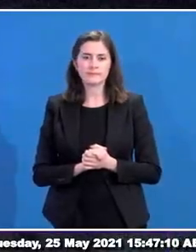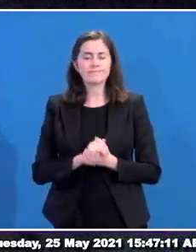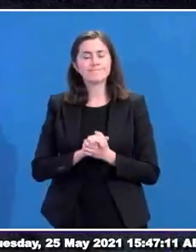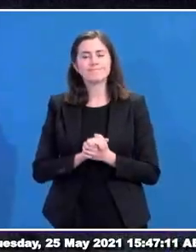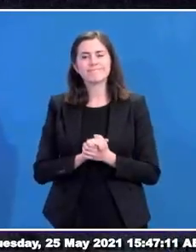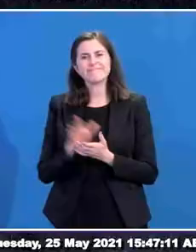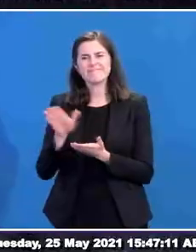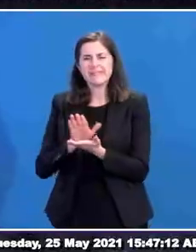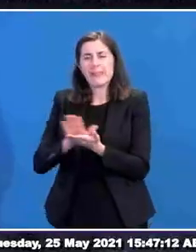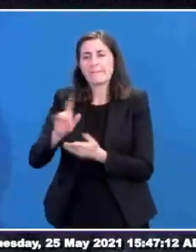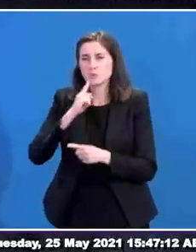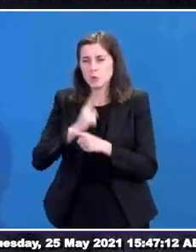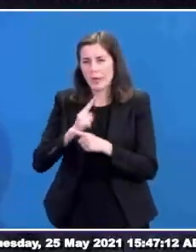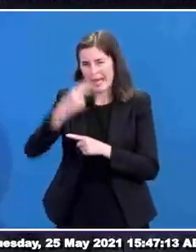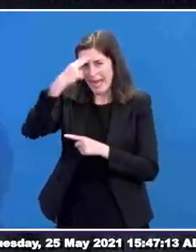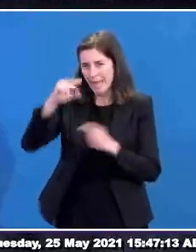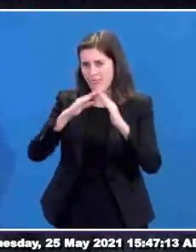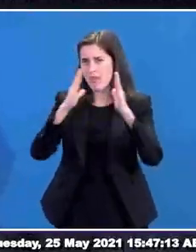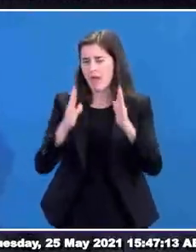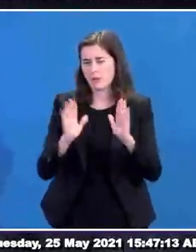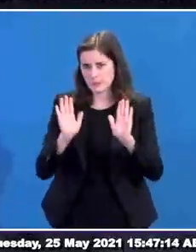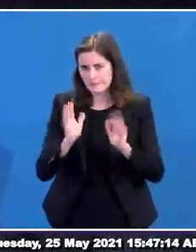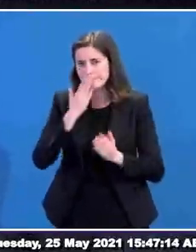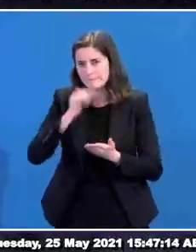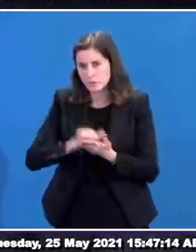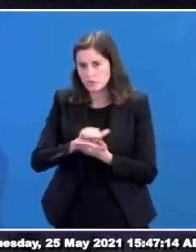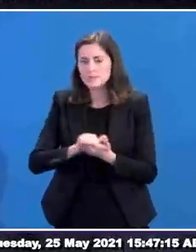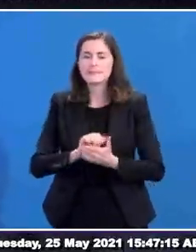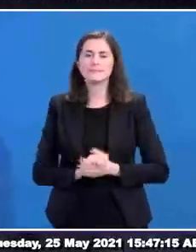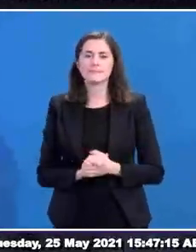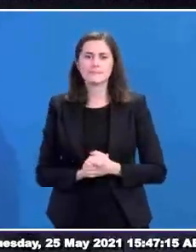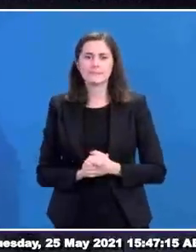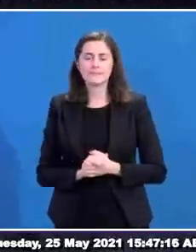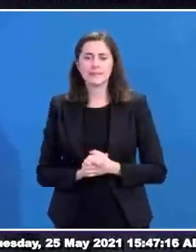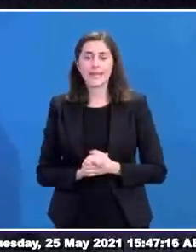It says there that during interviewing the staff there was a lack of trust